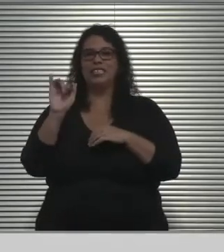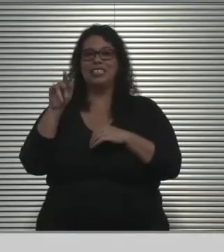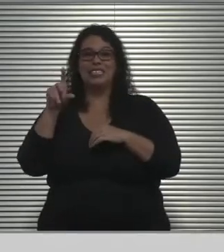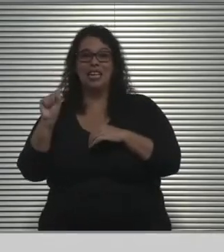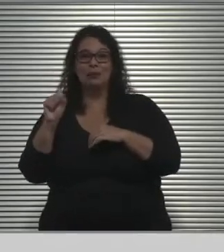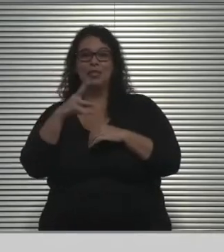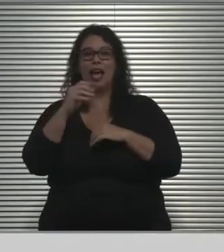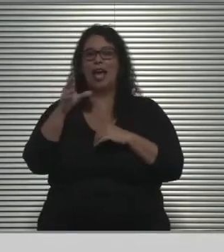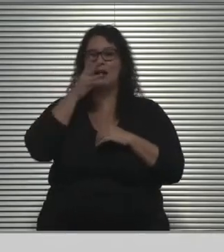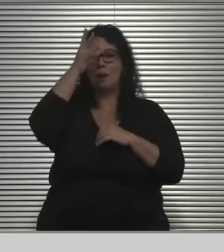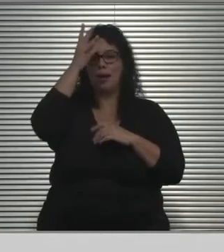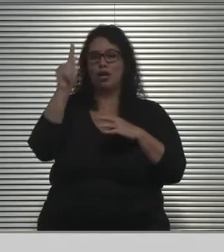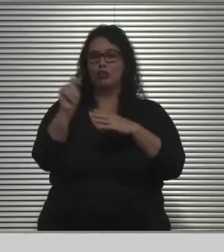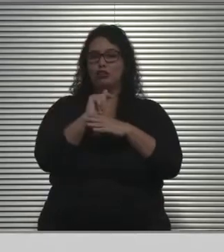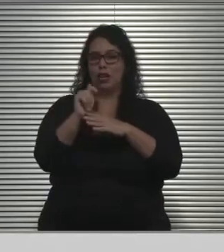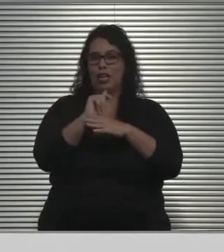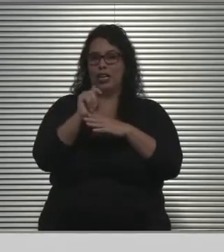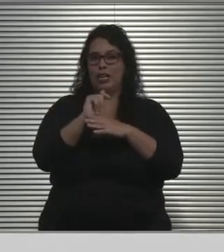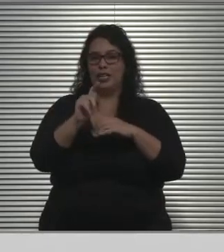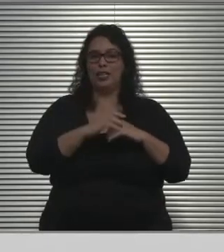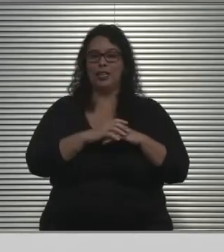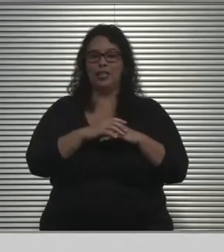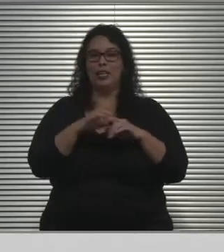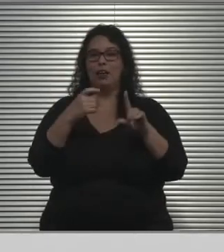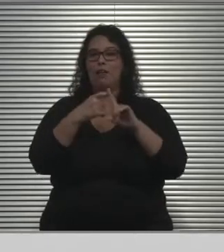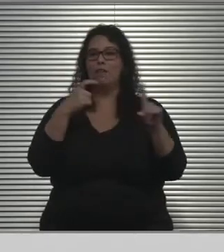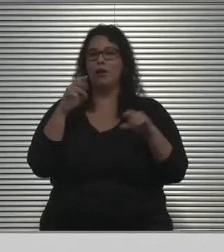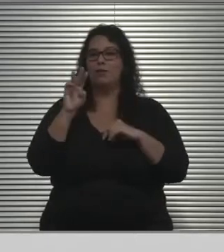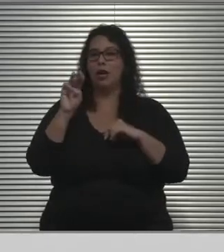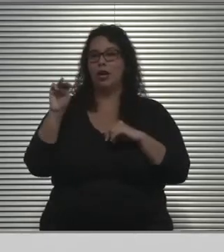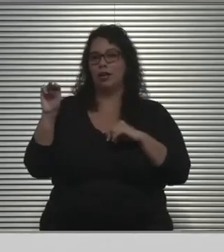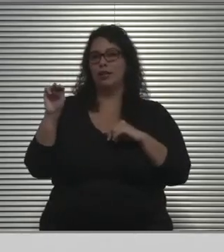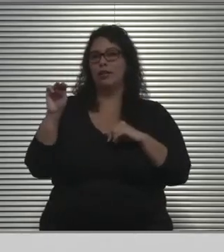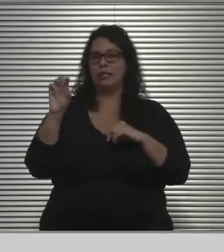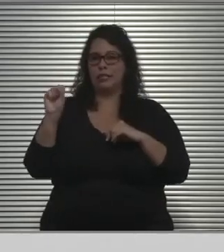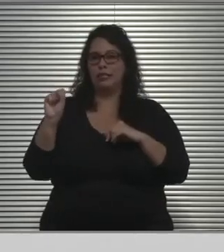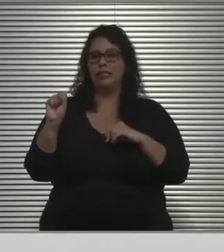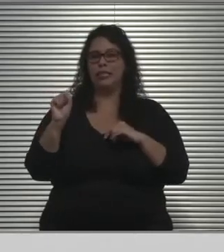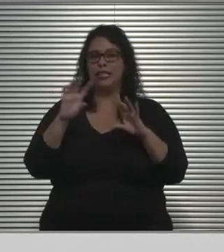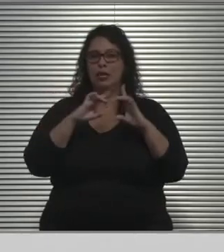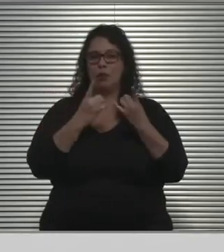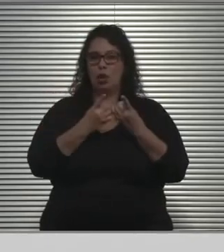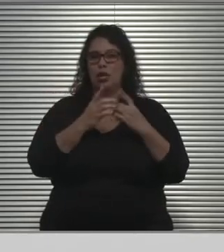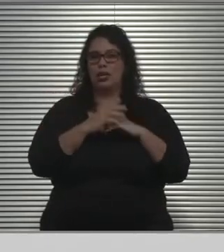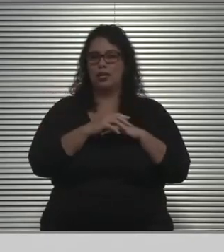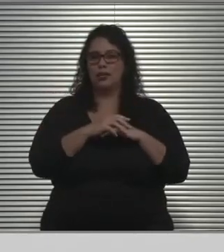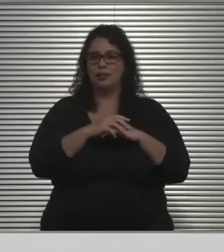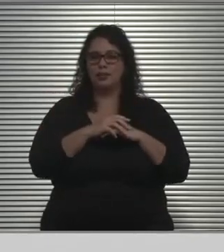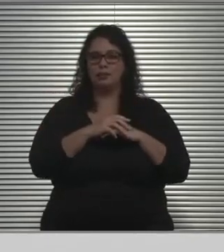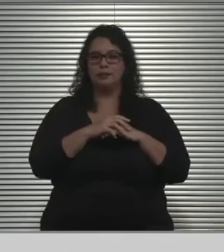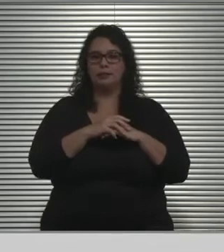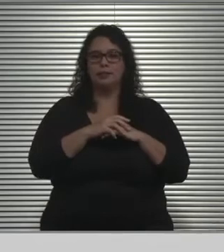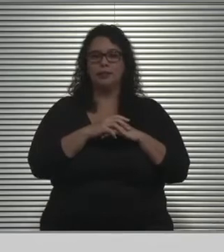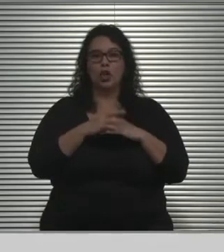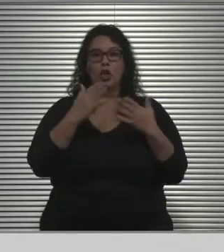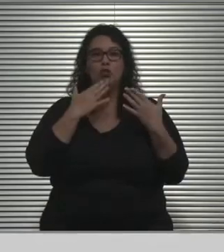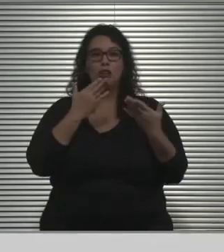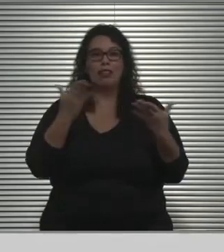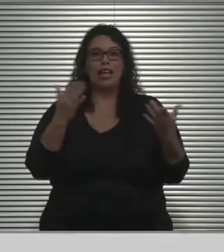with support from the marketing and media department who was already so nicely acknowledged this evening. The good thing about those trainings